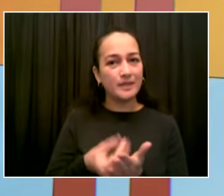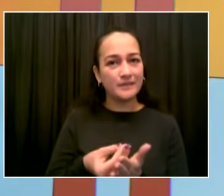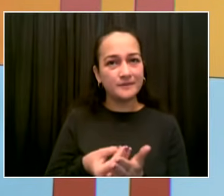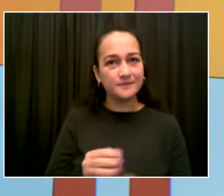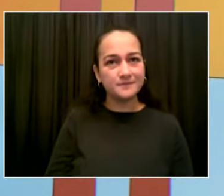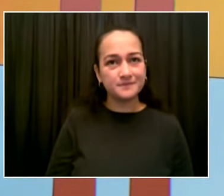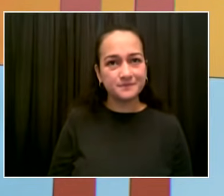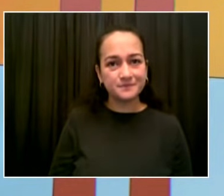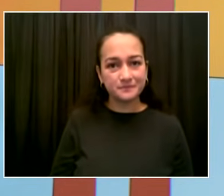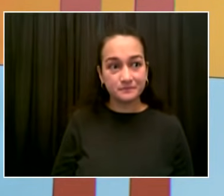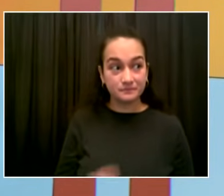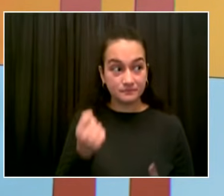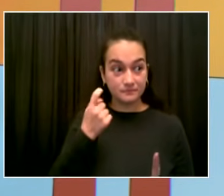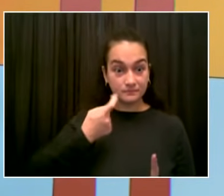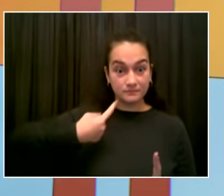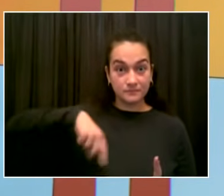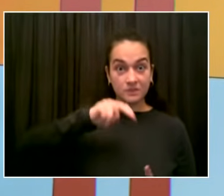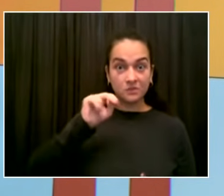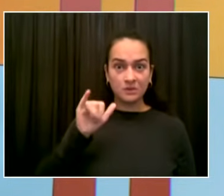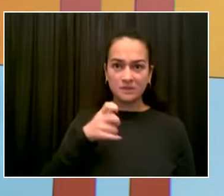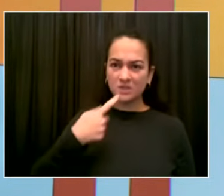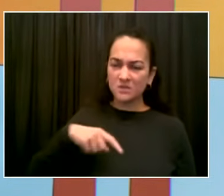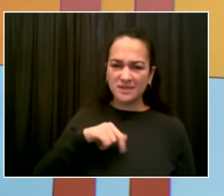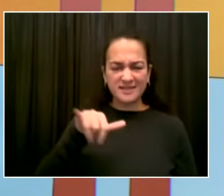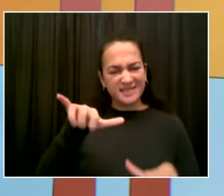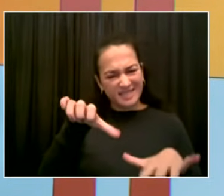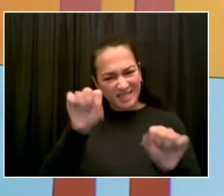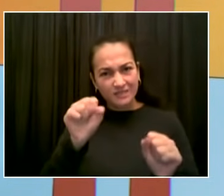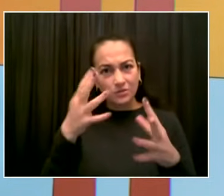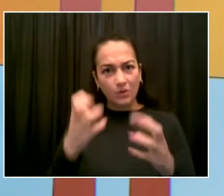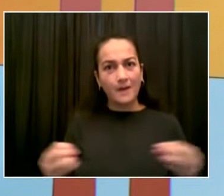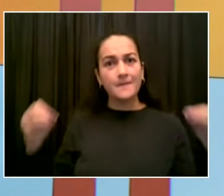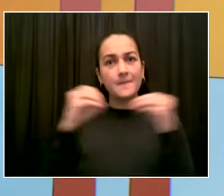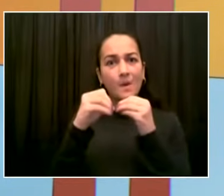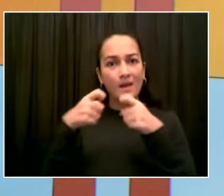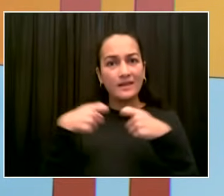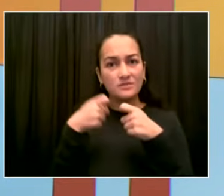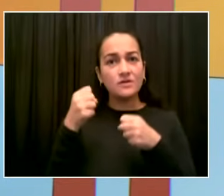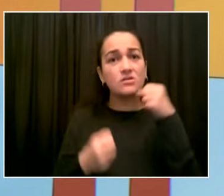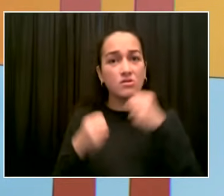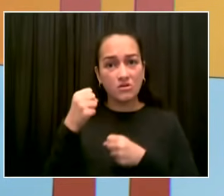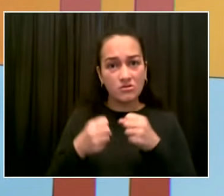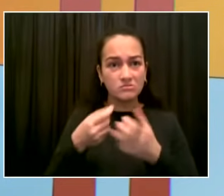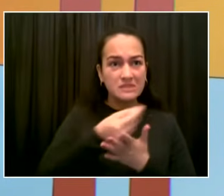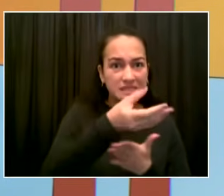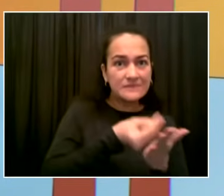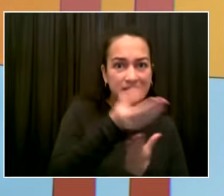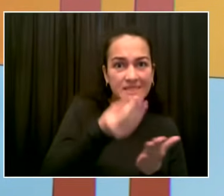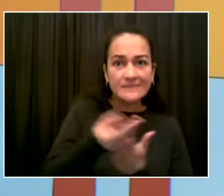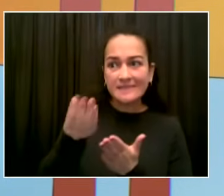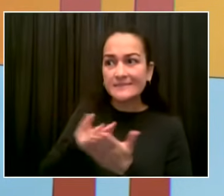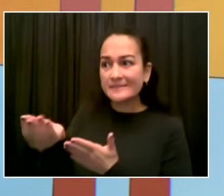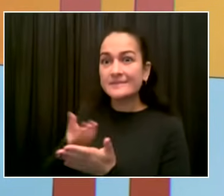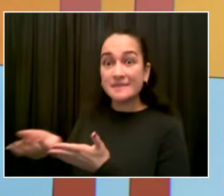EVERYTHING TOWARDS ELECTRIC OR WHENEVER NECESSARY HYBRID■ç ELECTRIC BECAUSE THAT IS ENCOURAGING MORE AND MORE COMPANIES TO PRODUCE MORE AND OBVIOUSLY